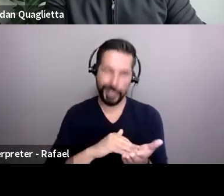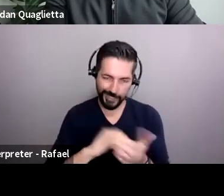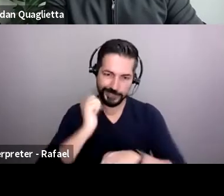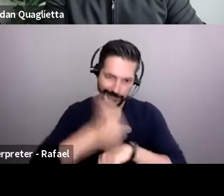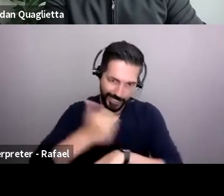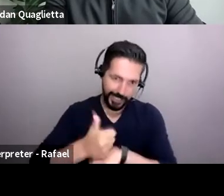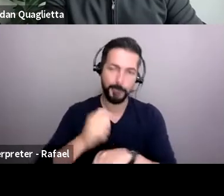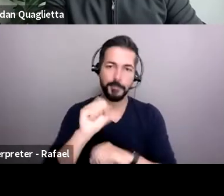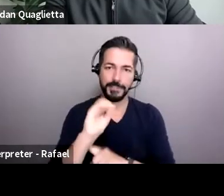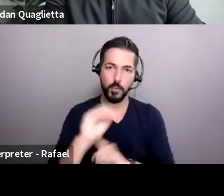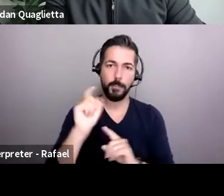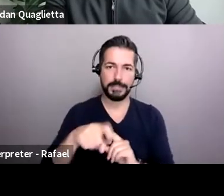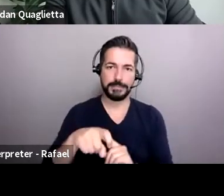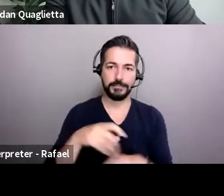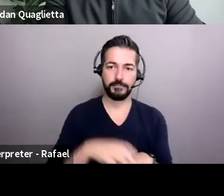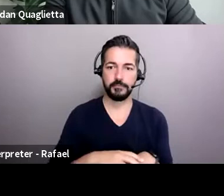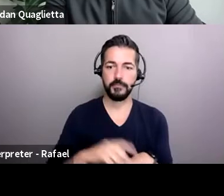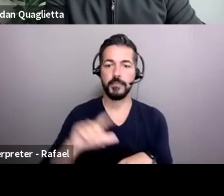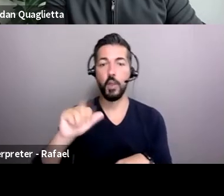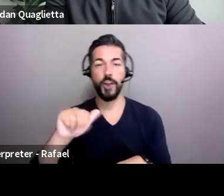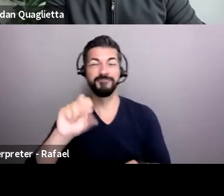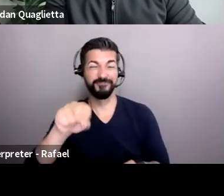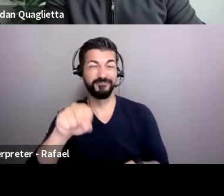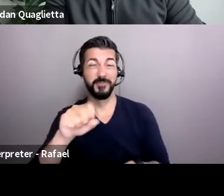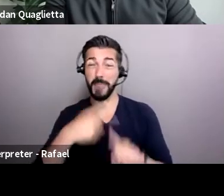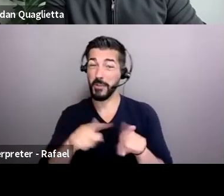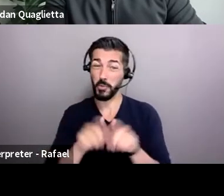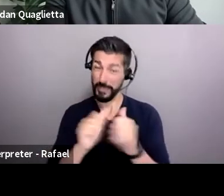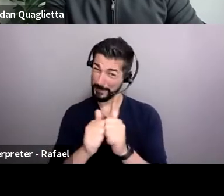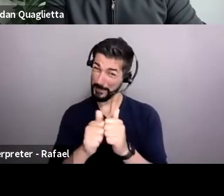Yeah. In the competitive landscape, it really is an ongoing process.